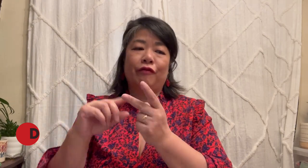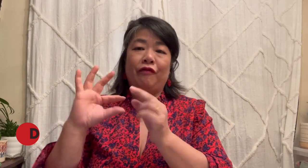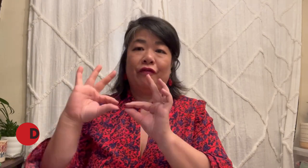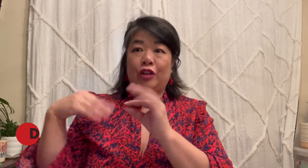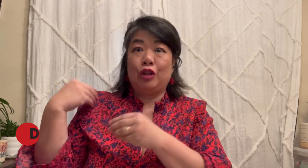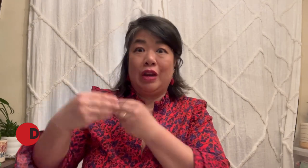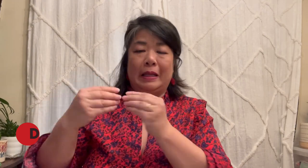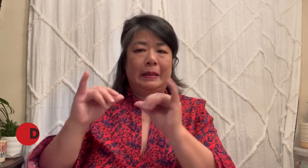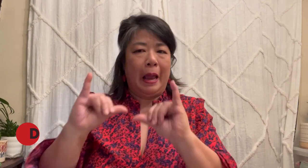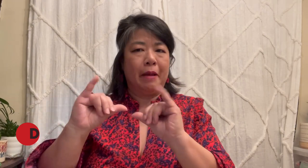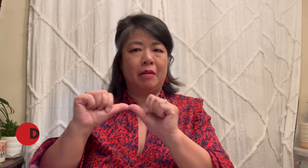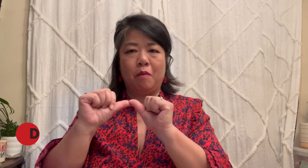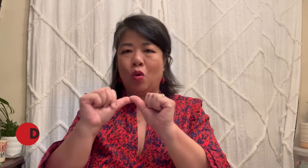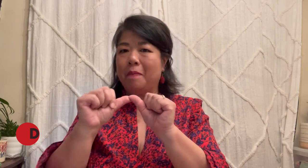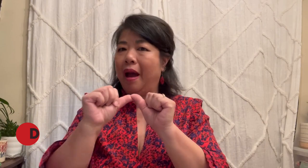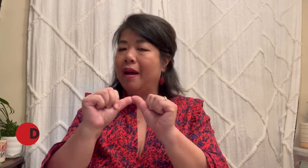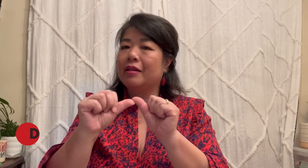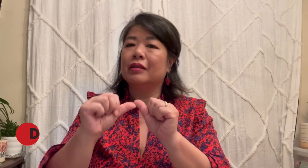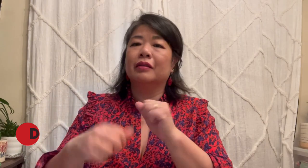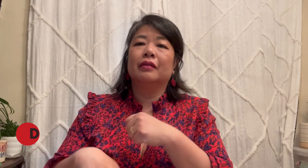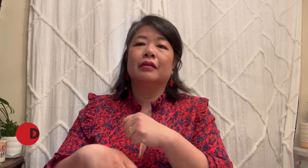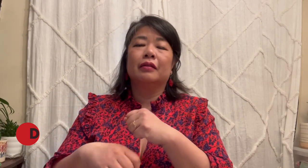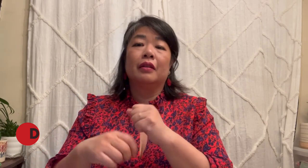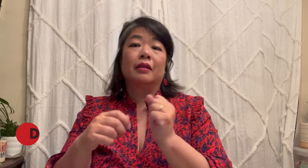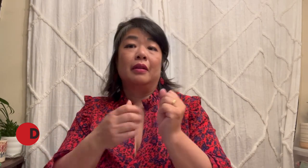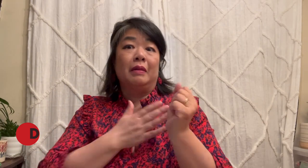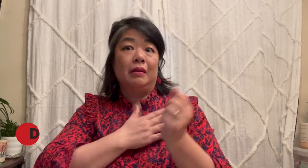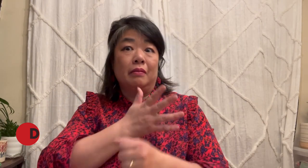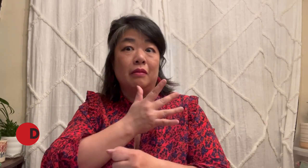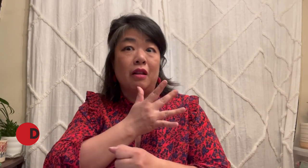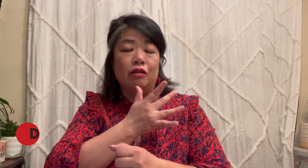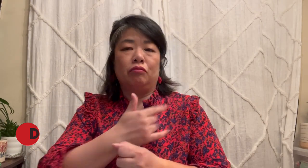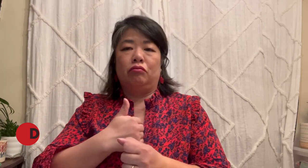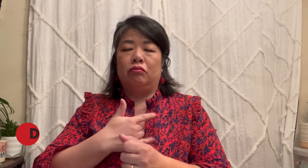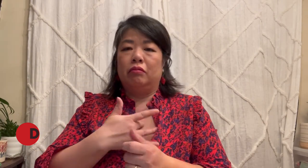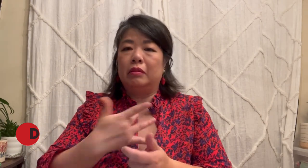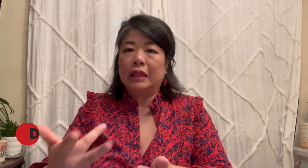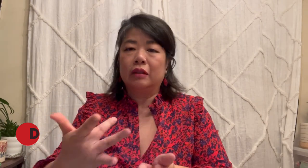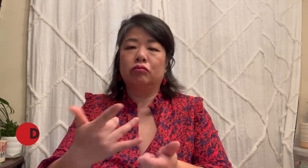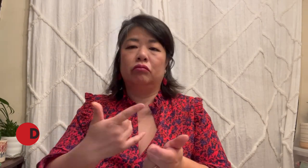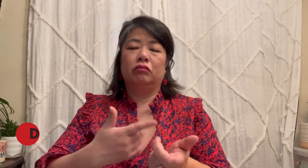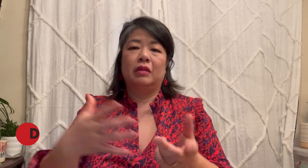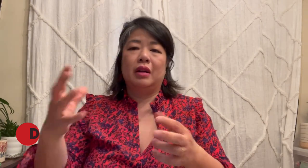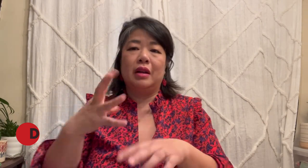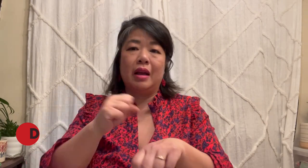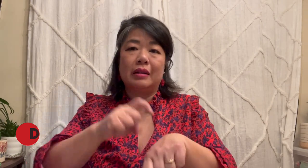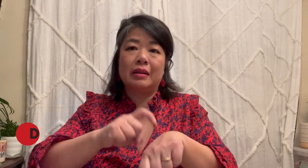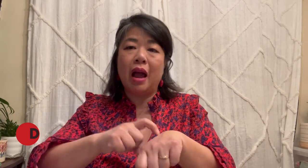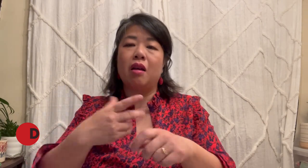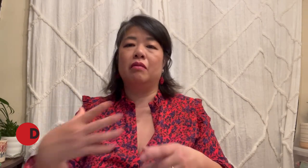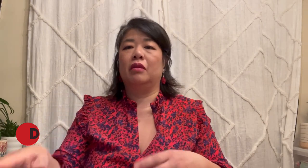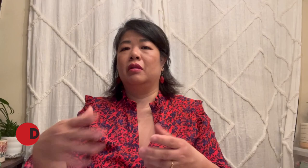the mother is the key. She holds the family together and traditions